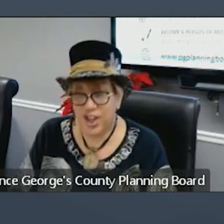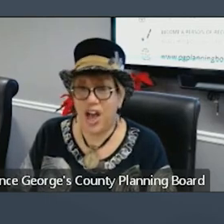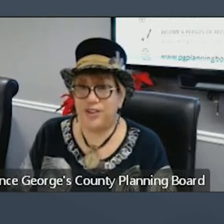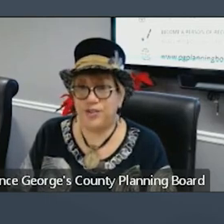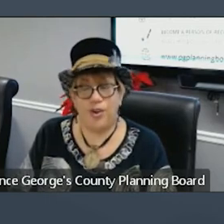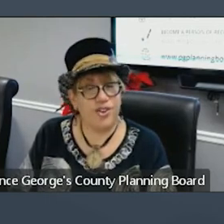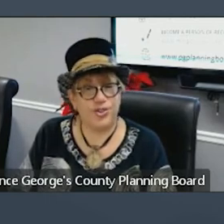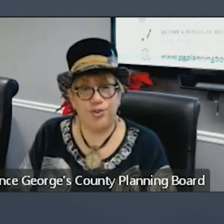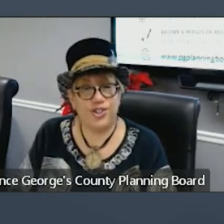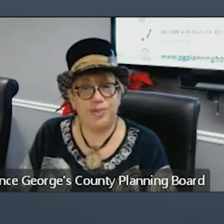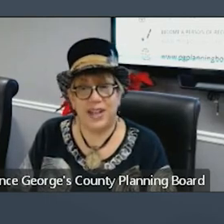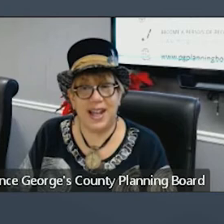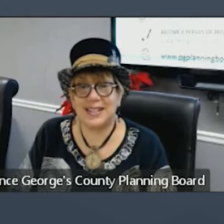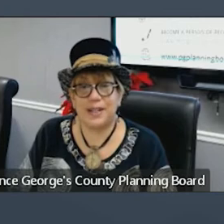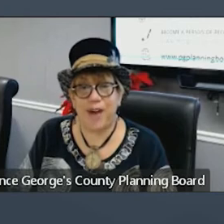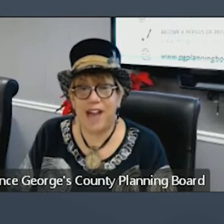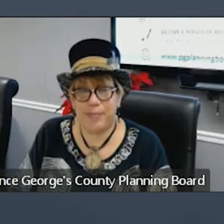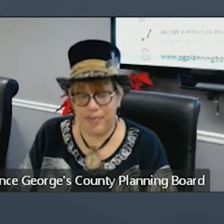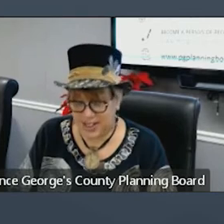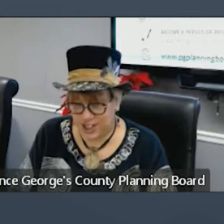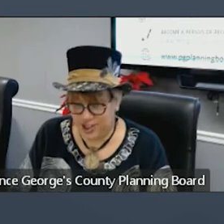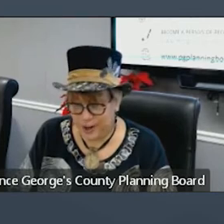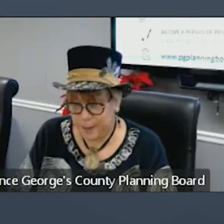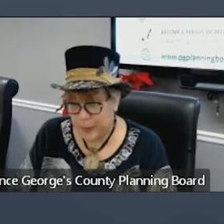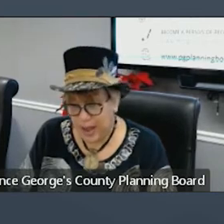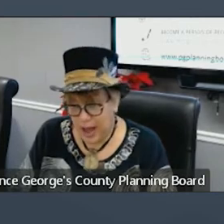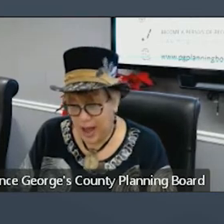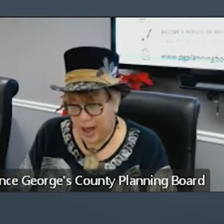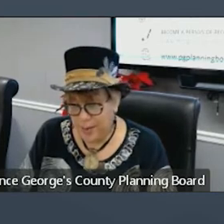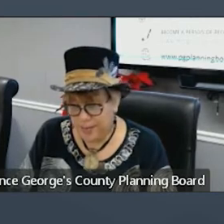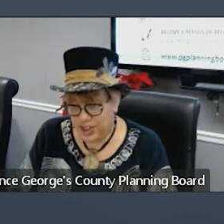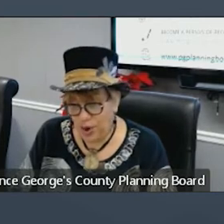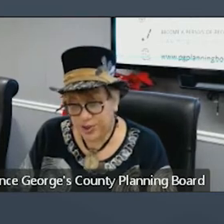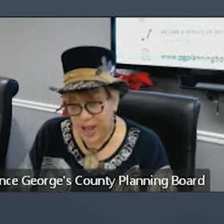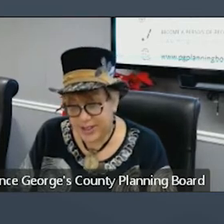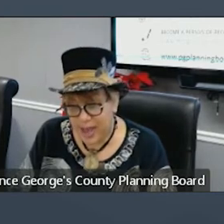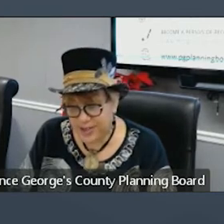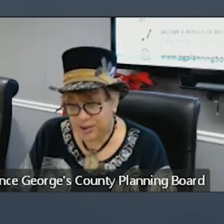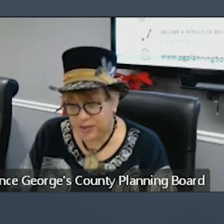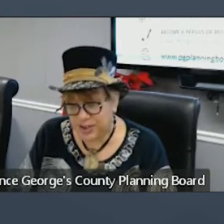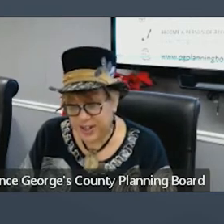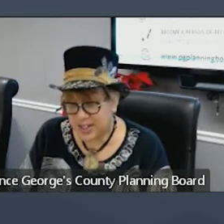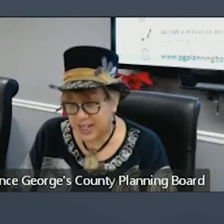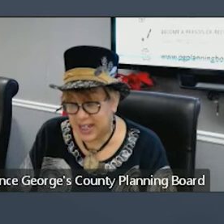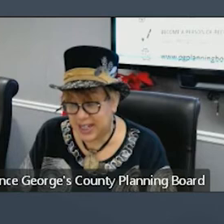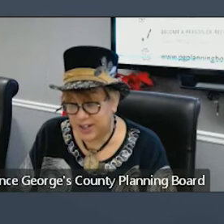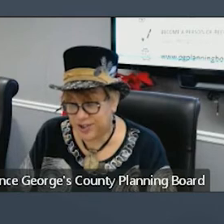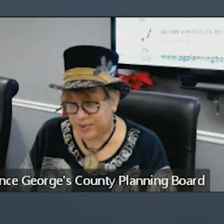I also knew her to be an excellent private practitioner. She also has a master of divinity and leadership development